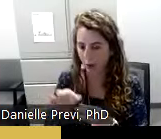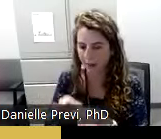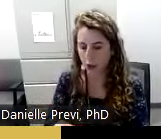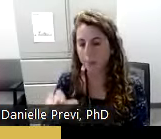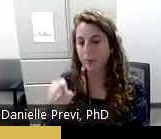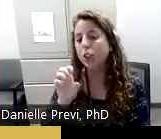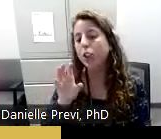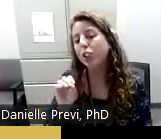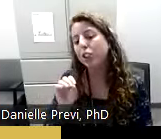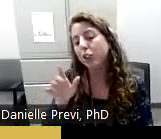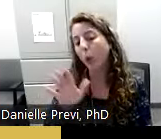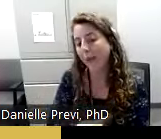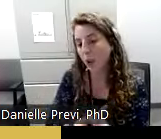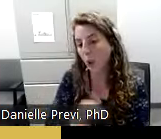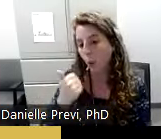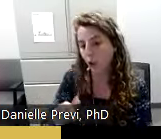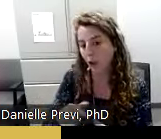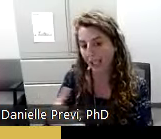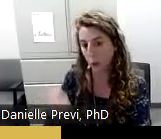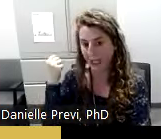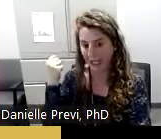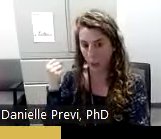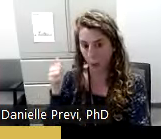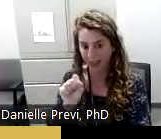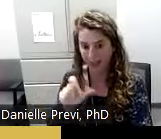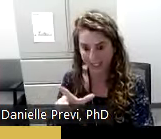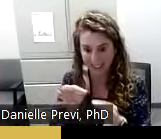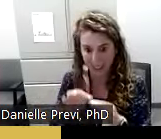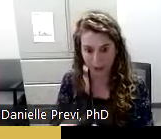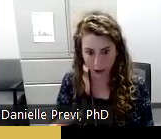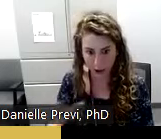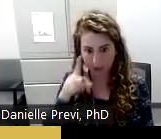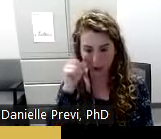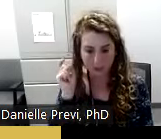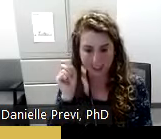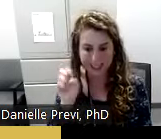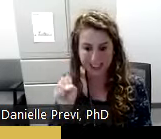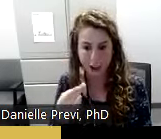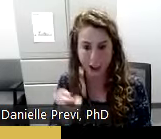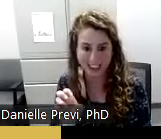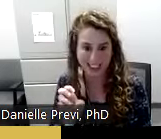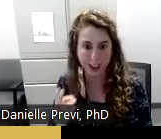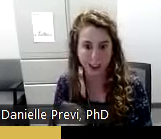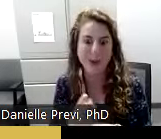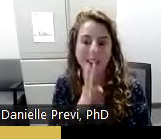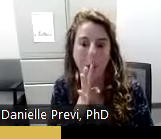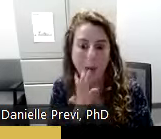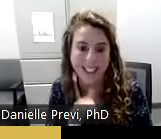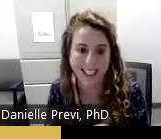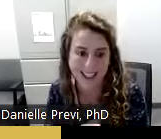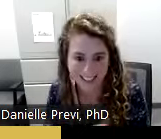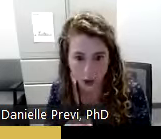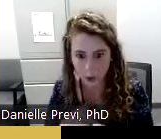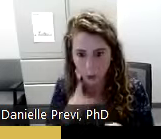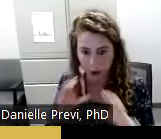mainstream program with an ASL interpreter in a public-school setting. Now this individual uses